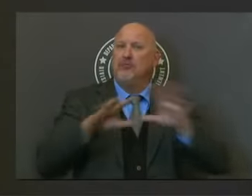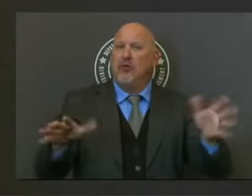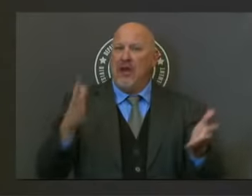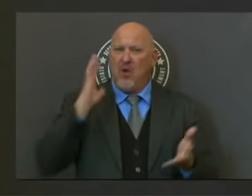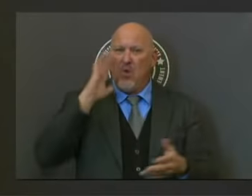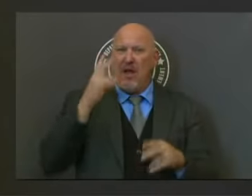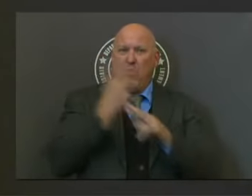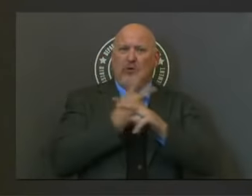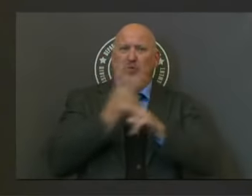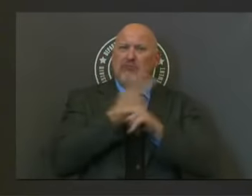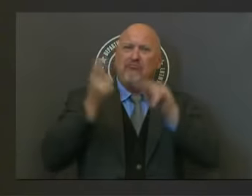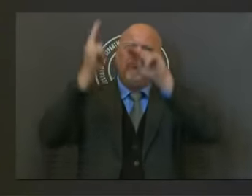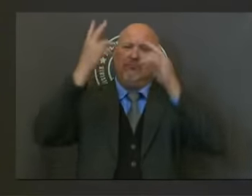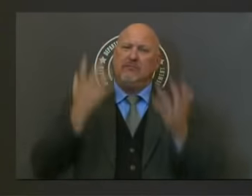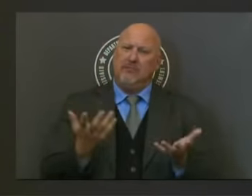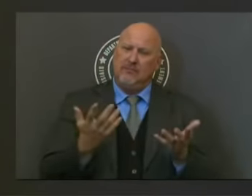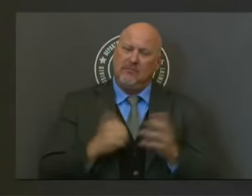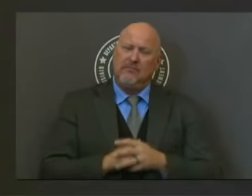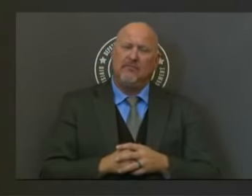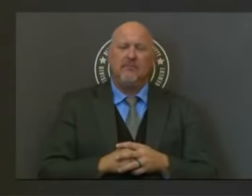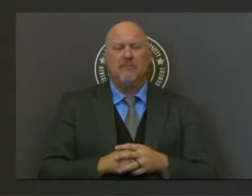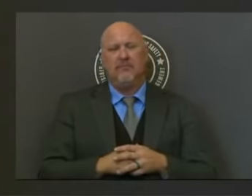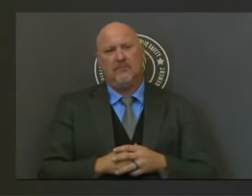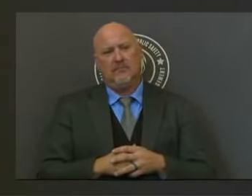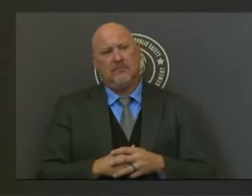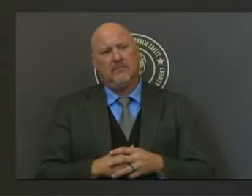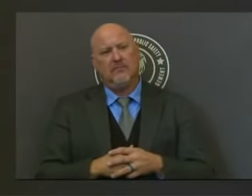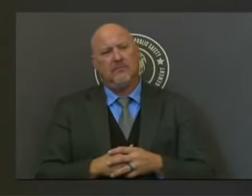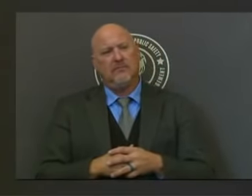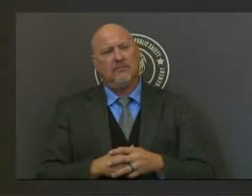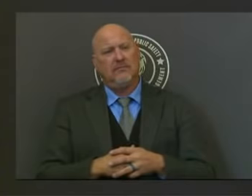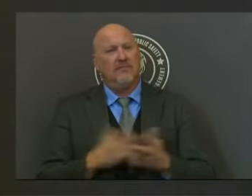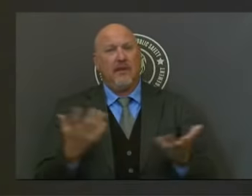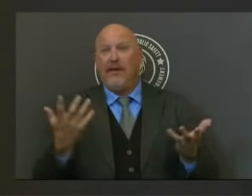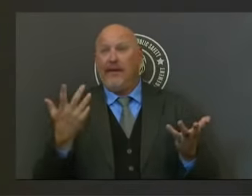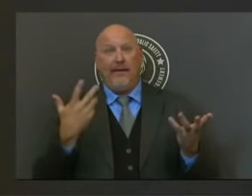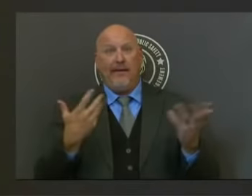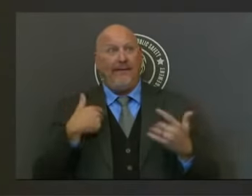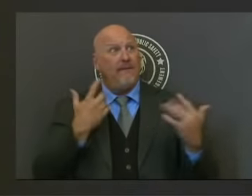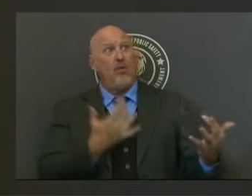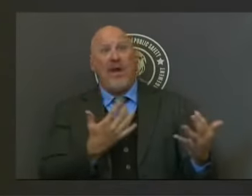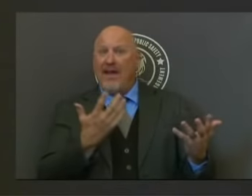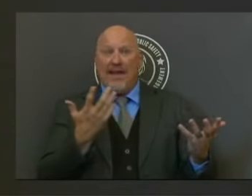and natural transmission the